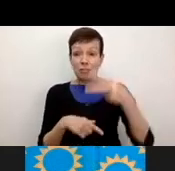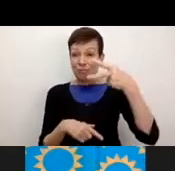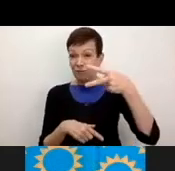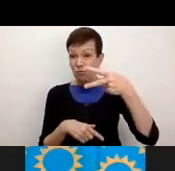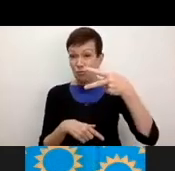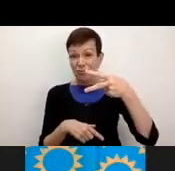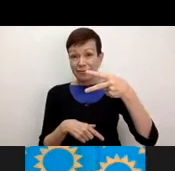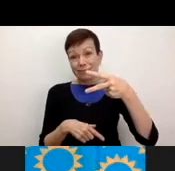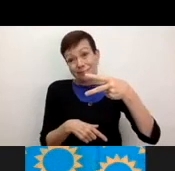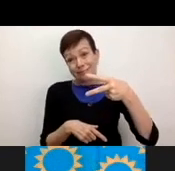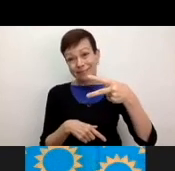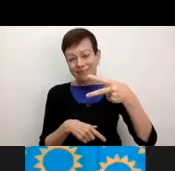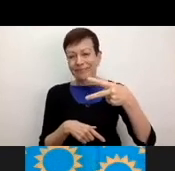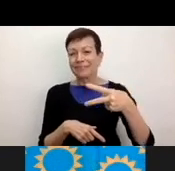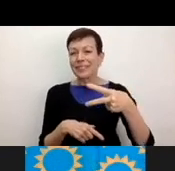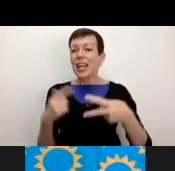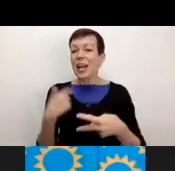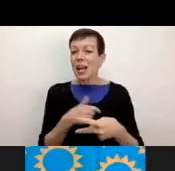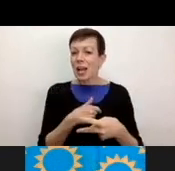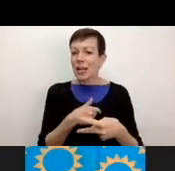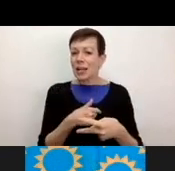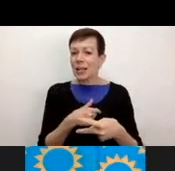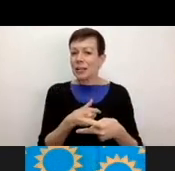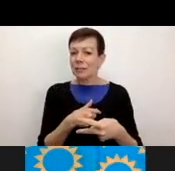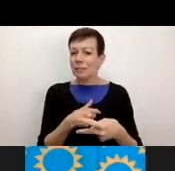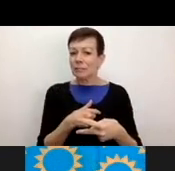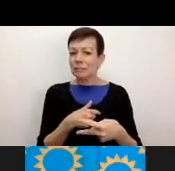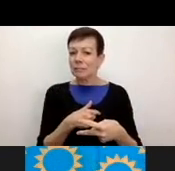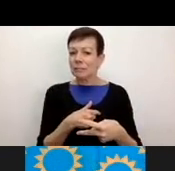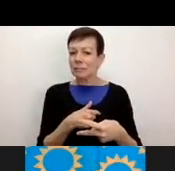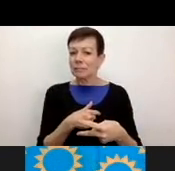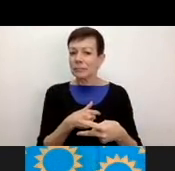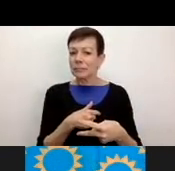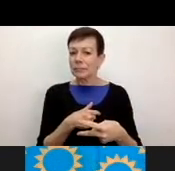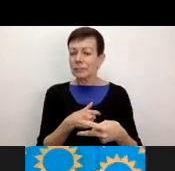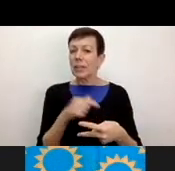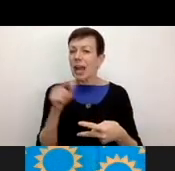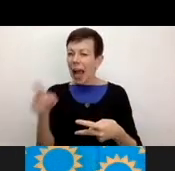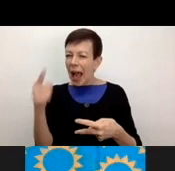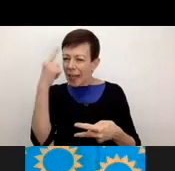We will be doing a survey again, that's a–I think we're talking there about the demographic census we do.